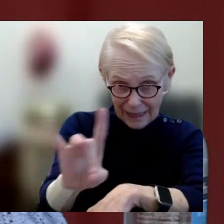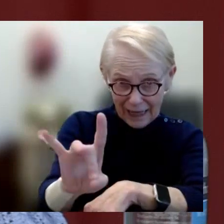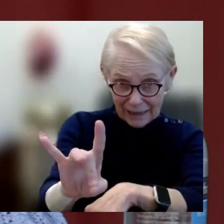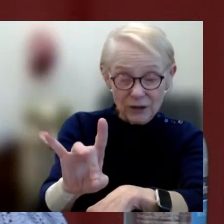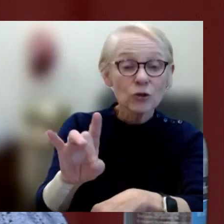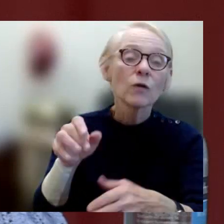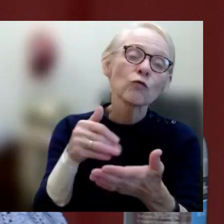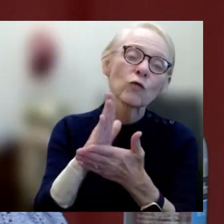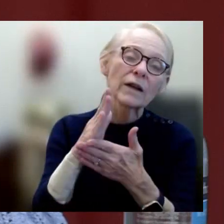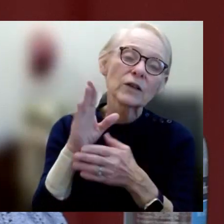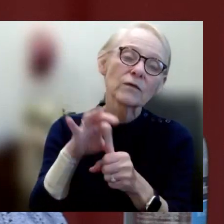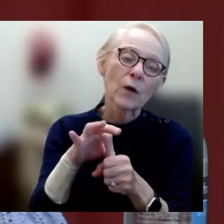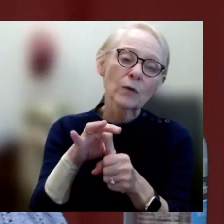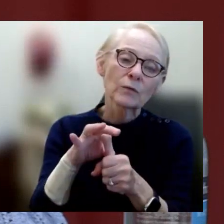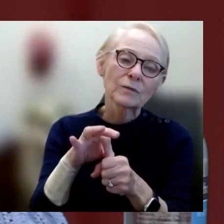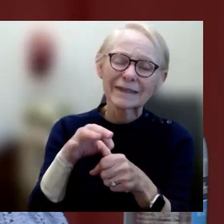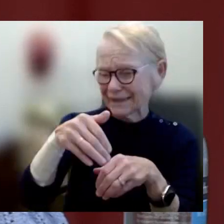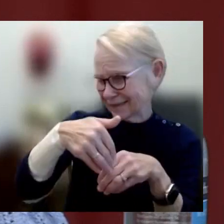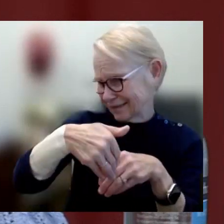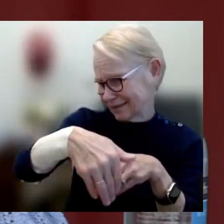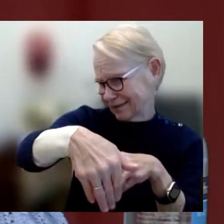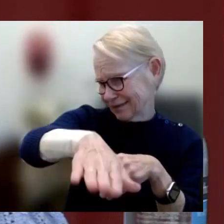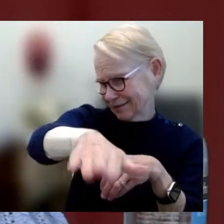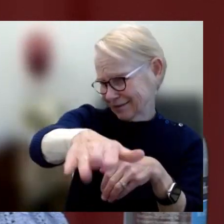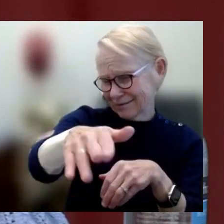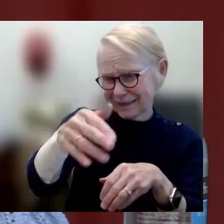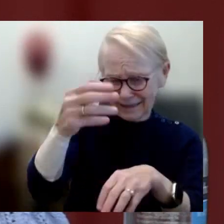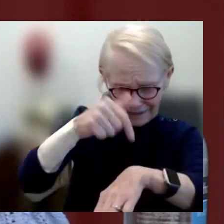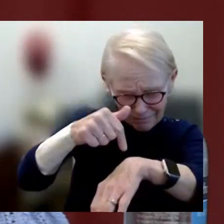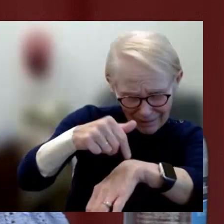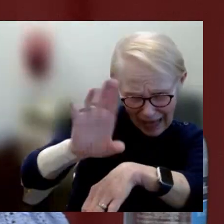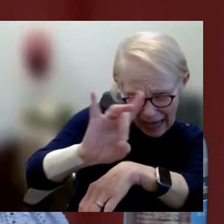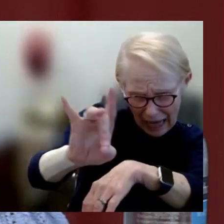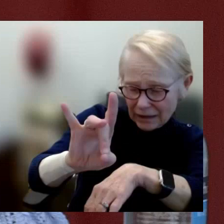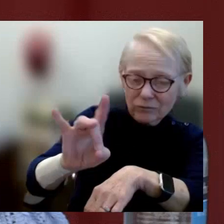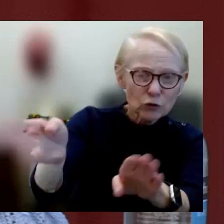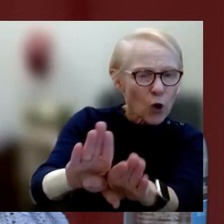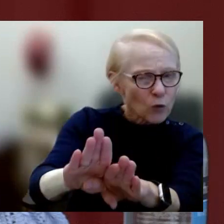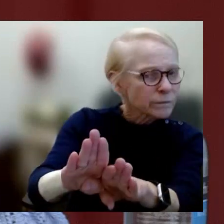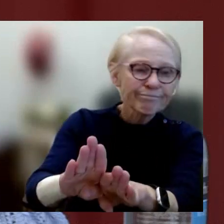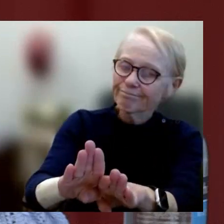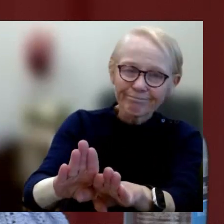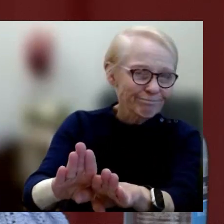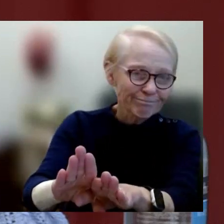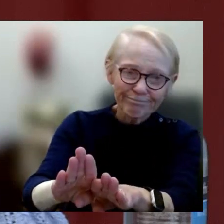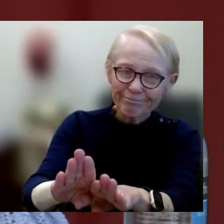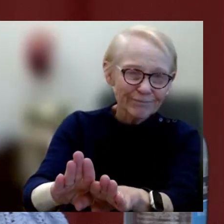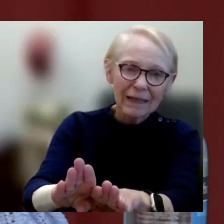one can tell you to get out of line um and that's the most important part especially because when